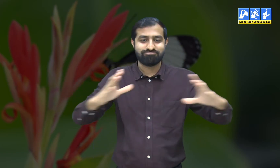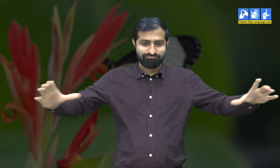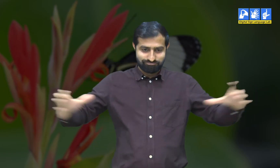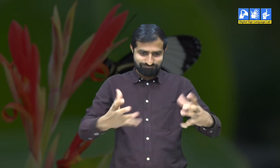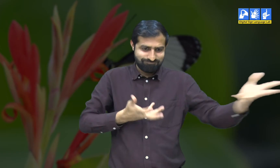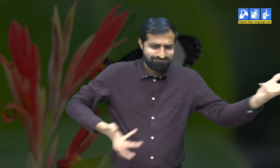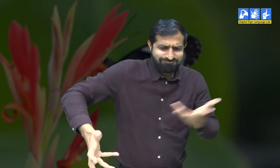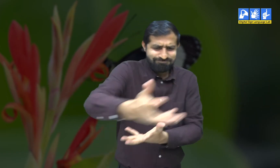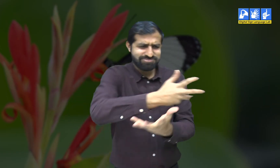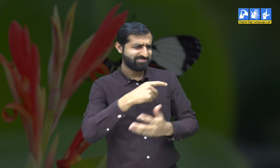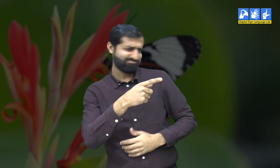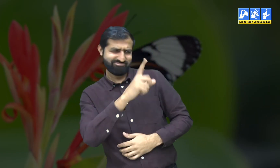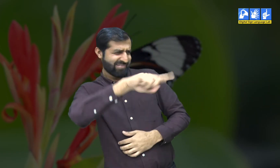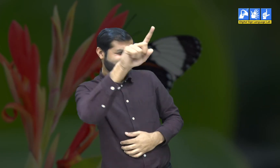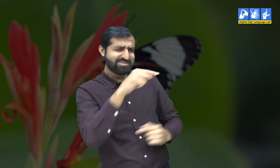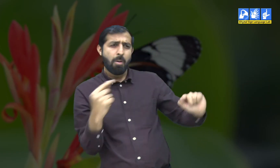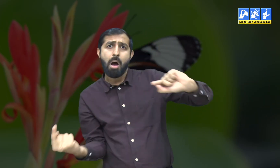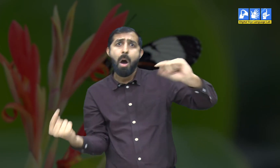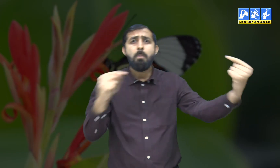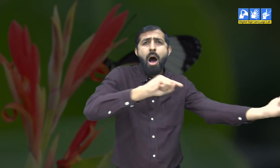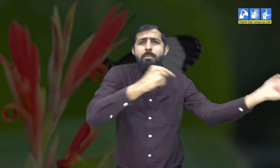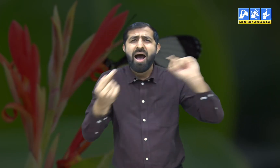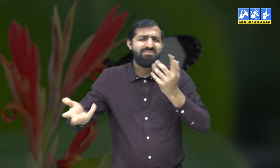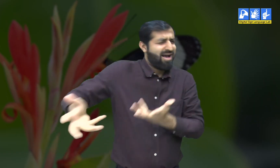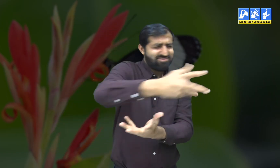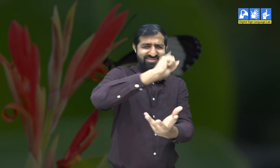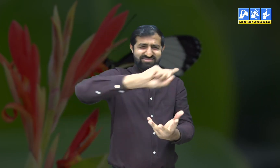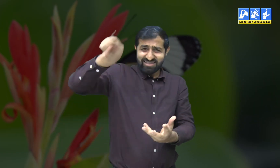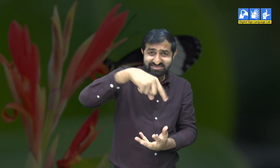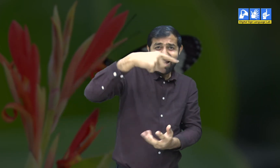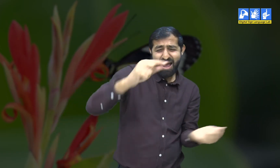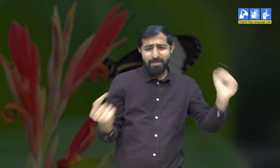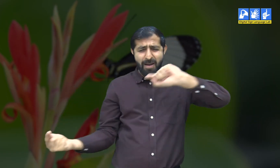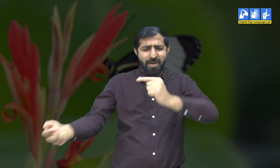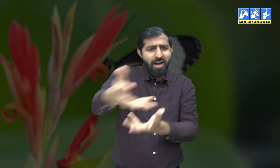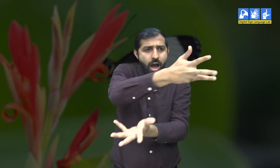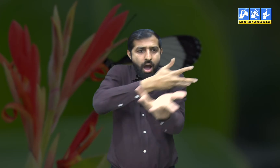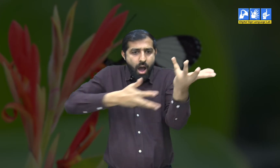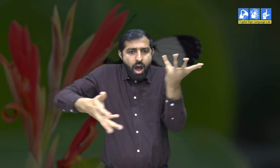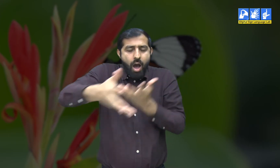He became a champion debater and public speaker.